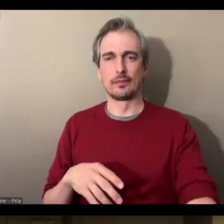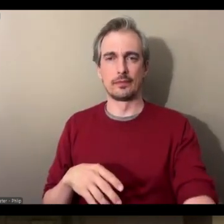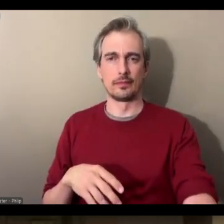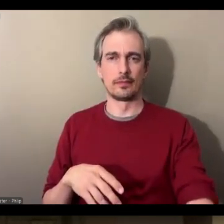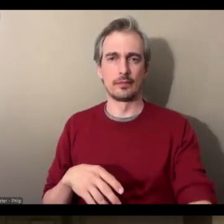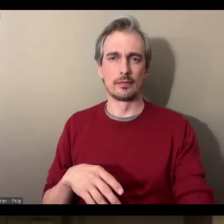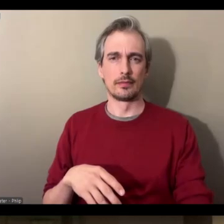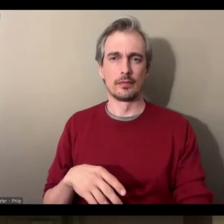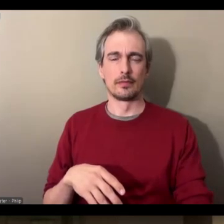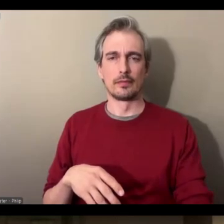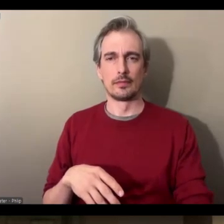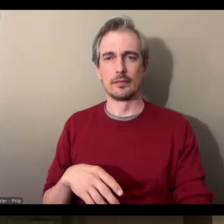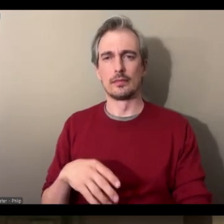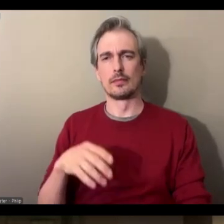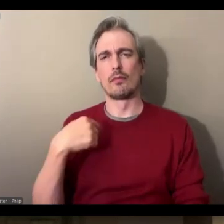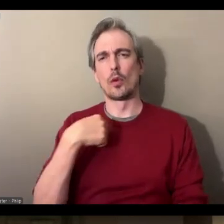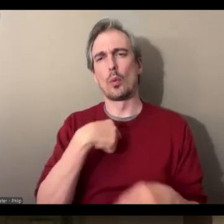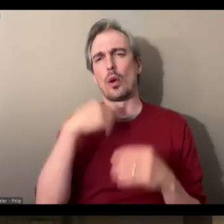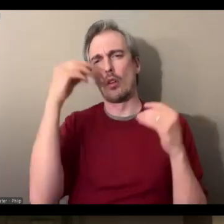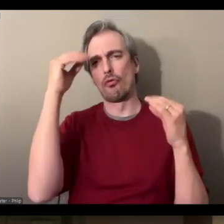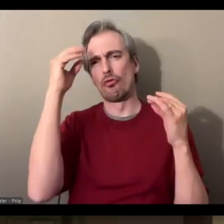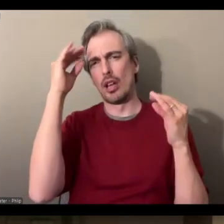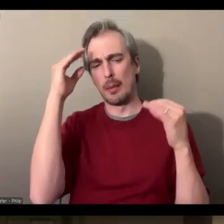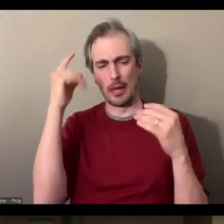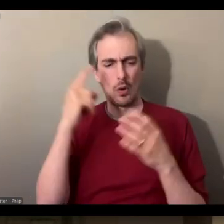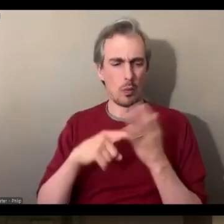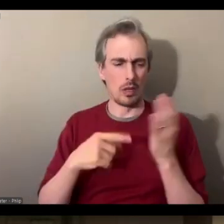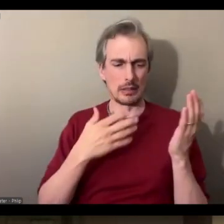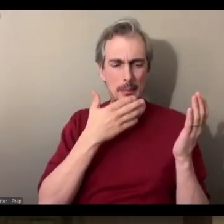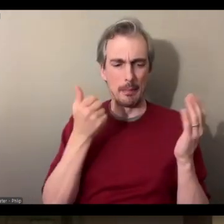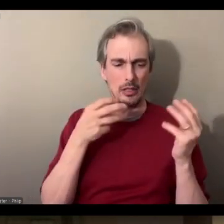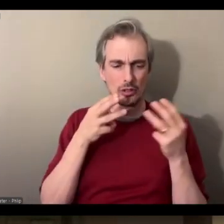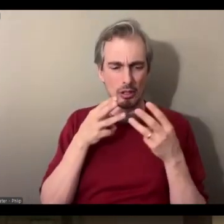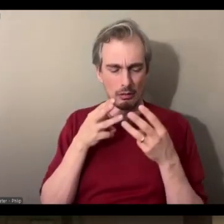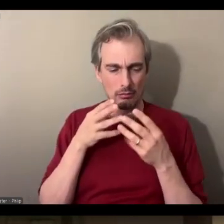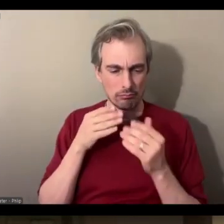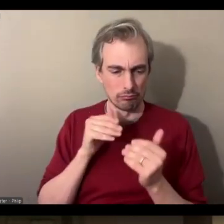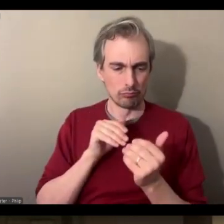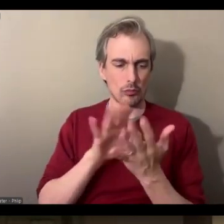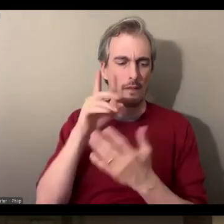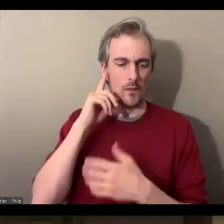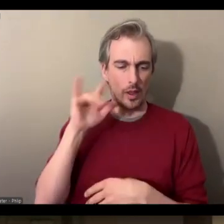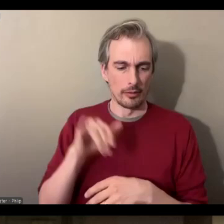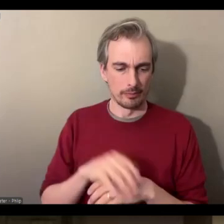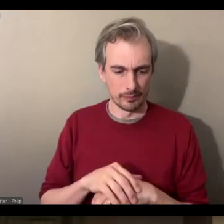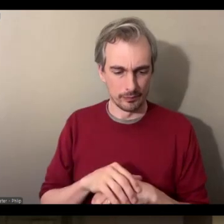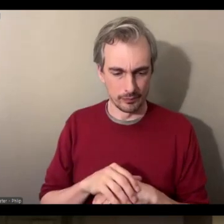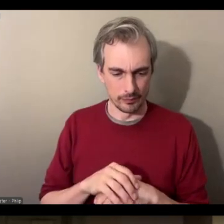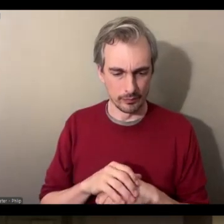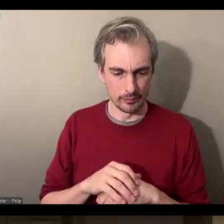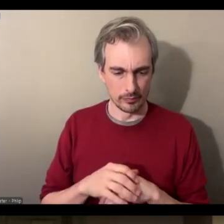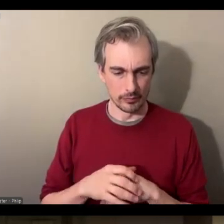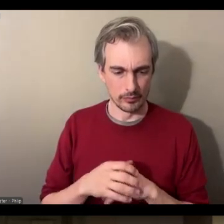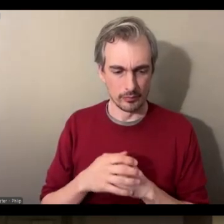to be able to do that was... And our first sort of mission was to do lots and lots of user testing.